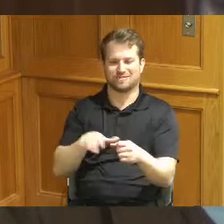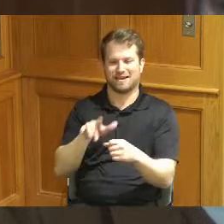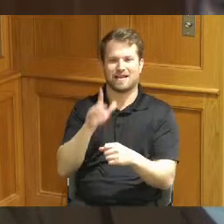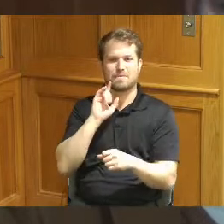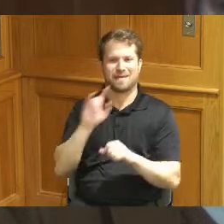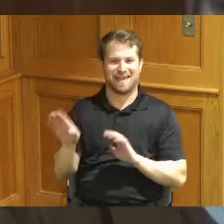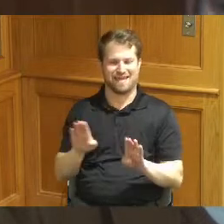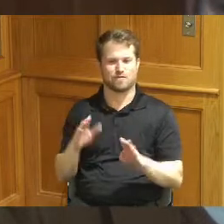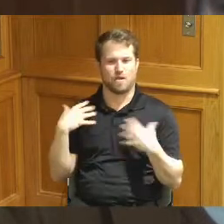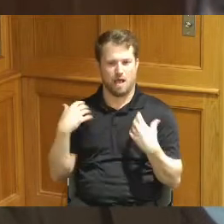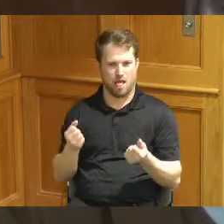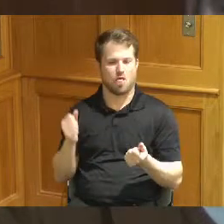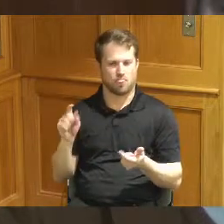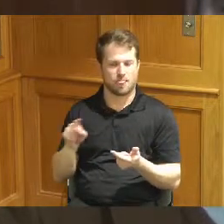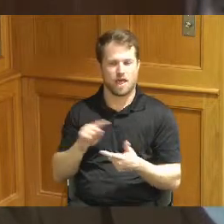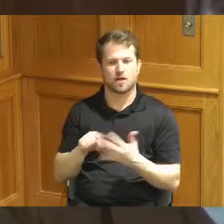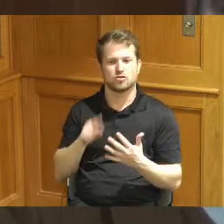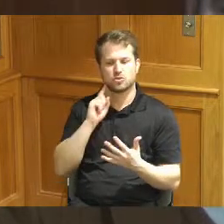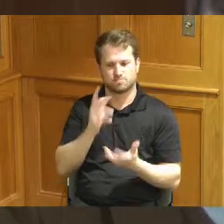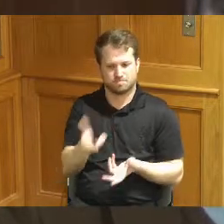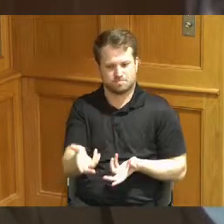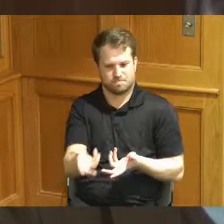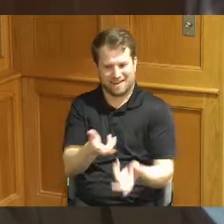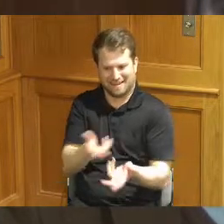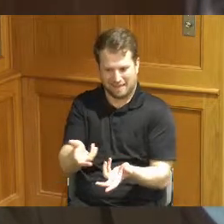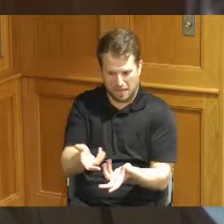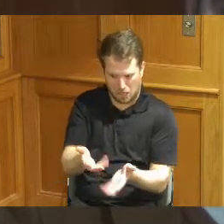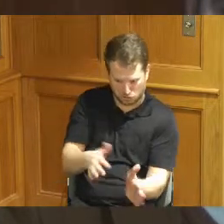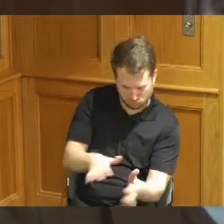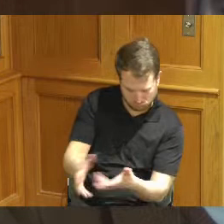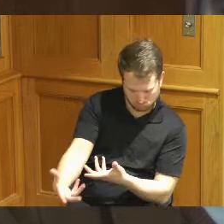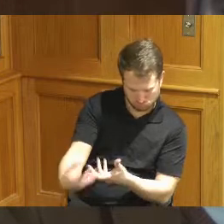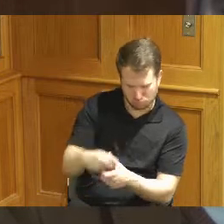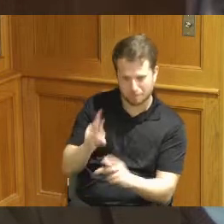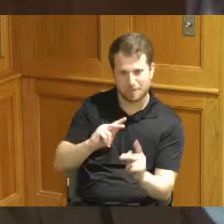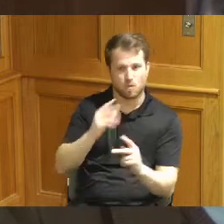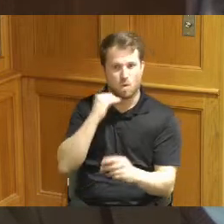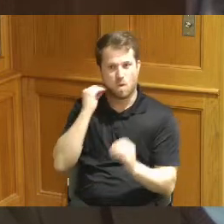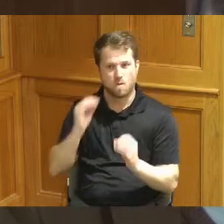to engage people that are homeless because I did not understand I think I was a state rep at the